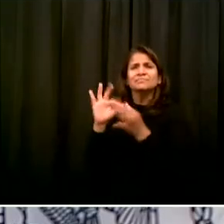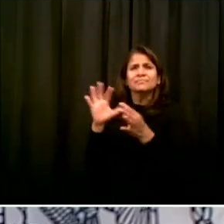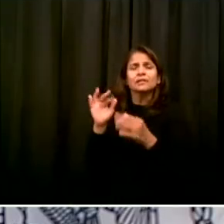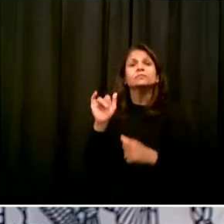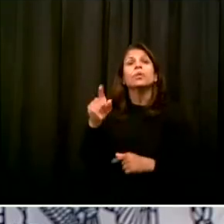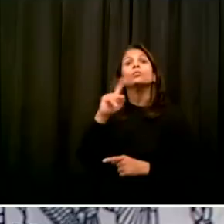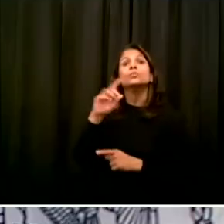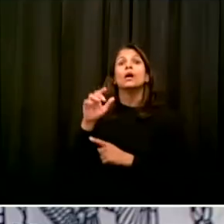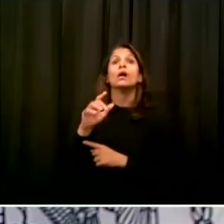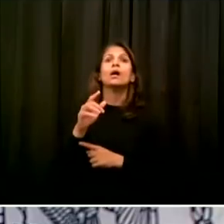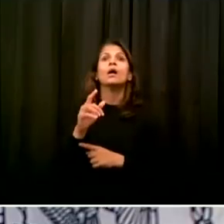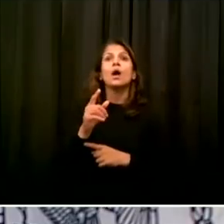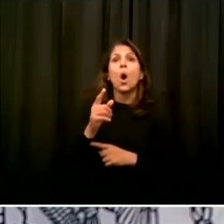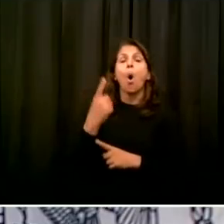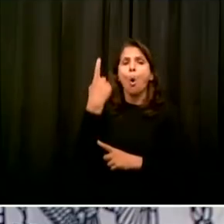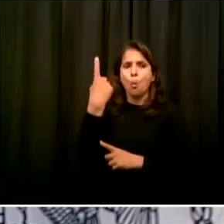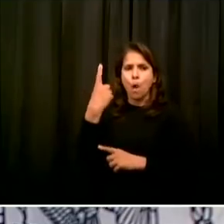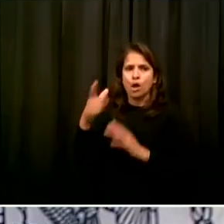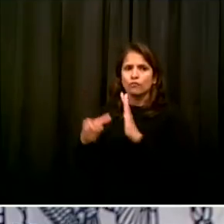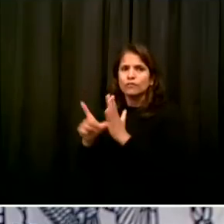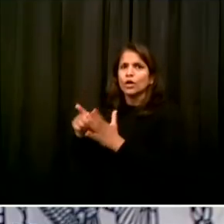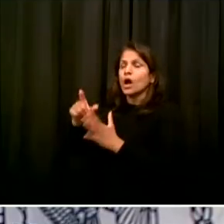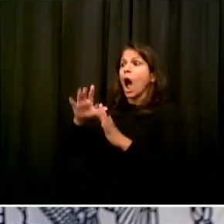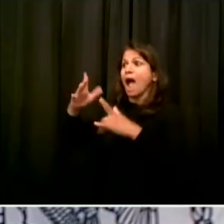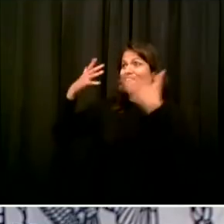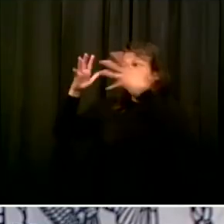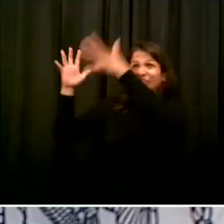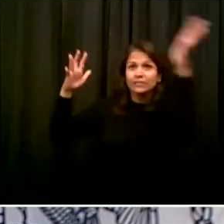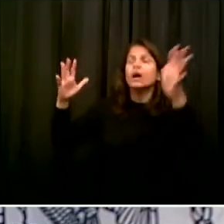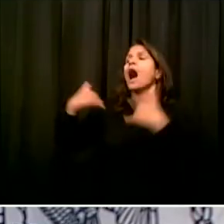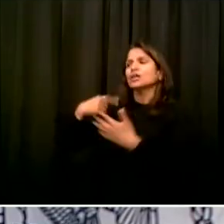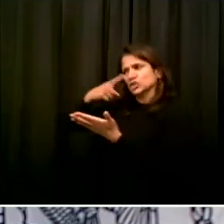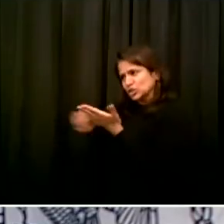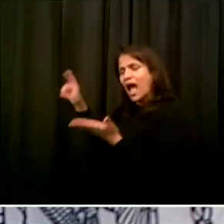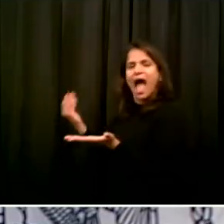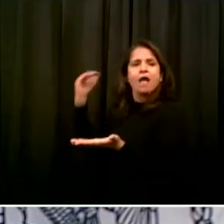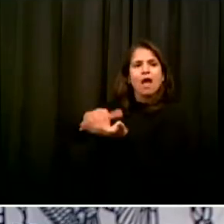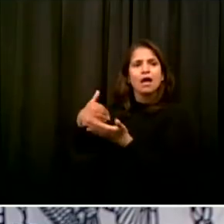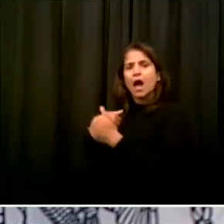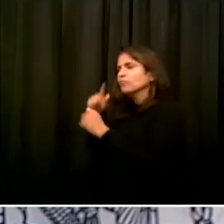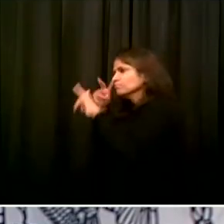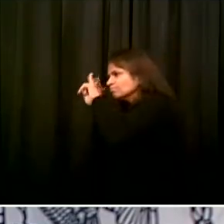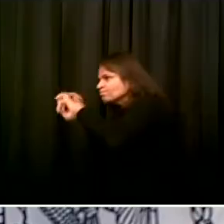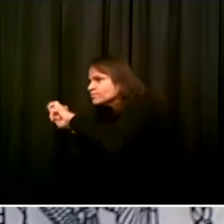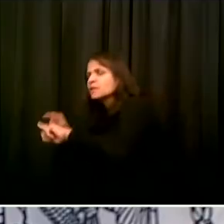THIS IS ONE MORE REVIEW OF THE